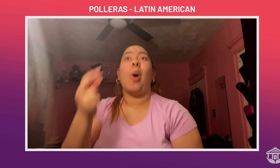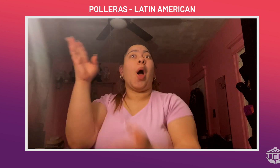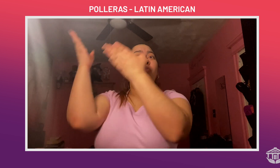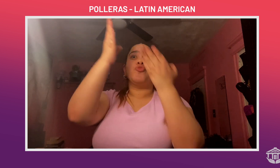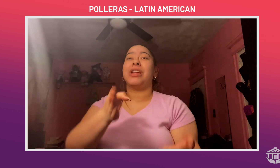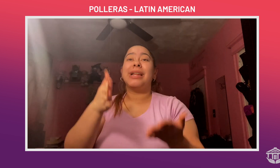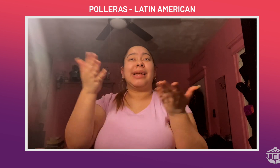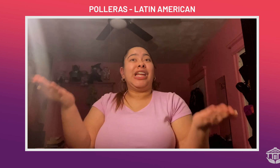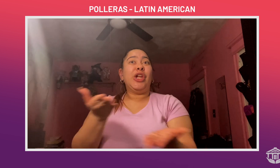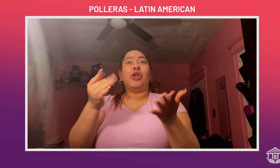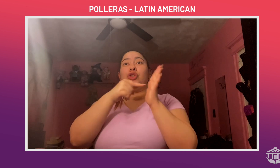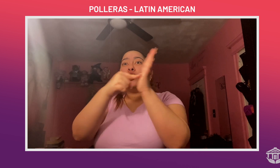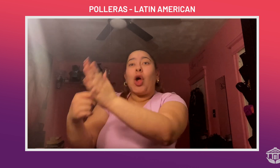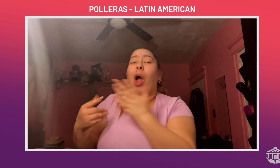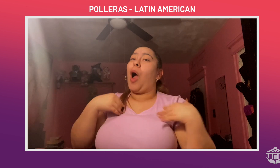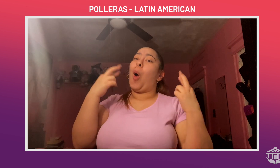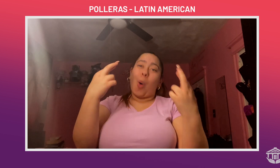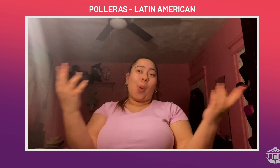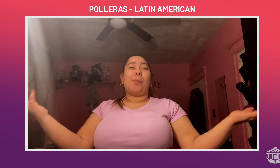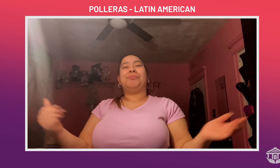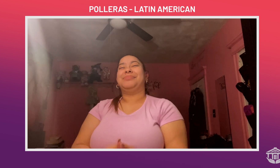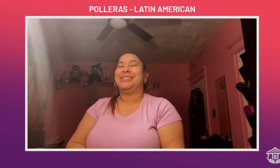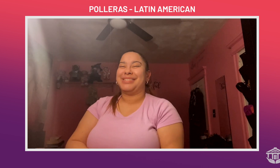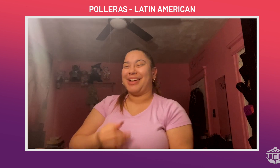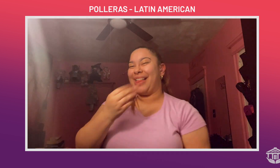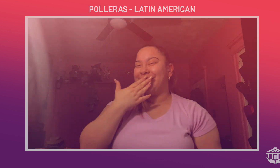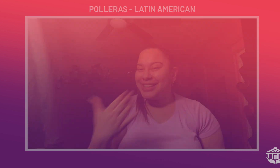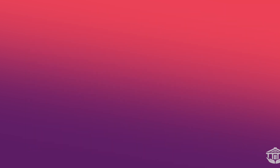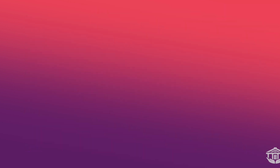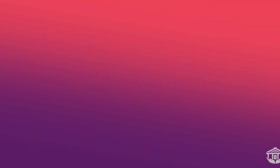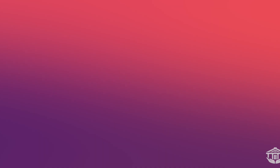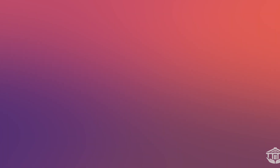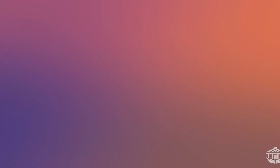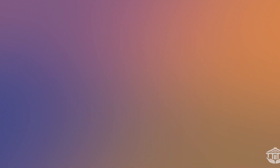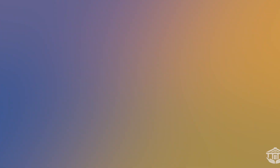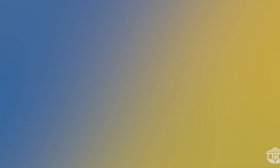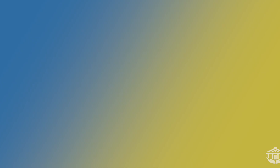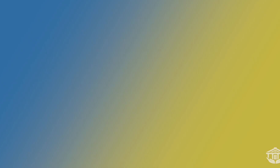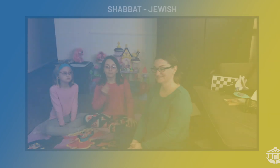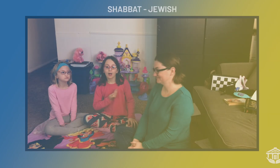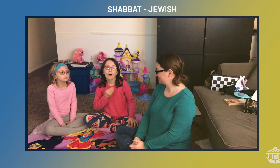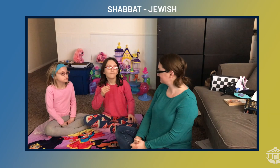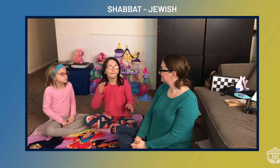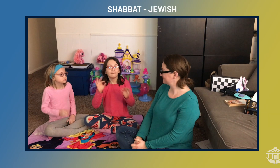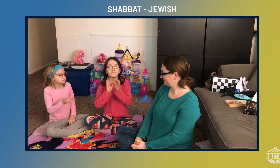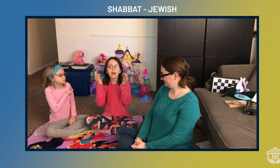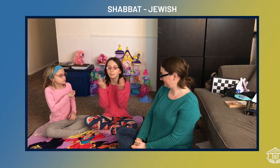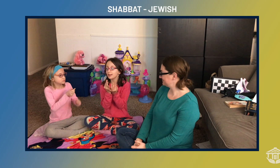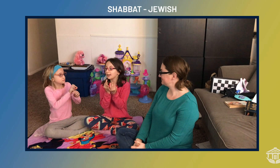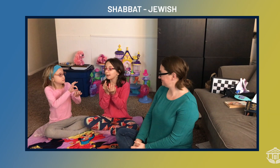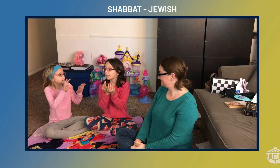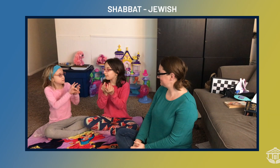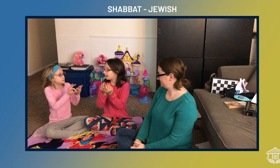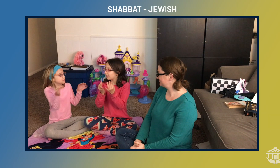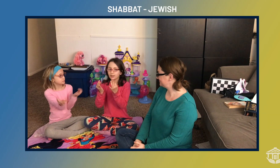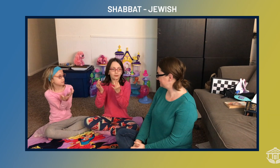Daughters: “Our family is Jewish.”